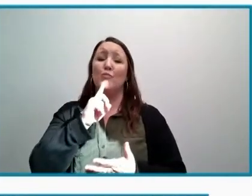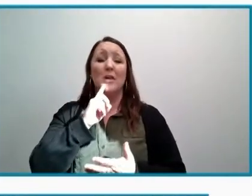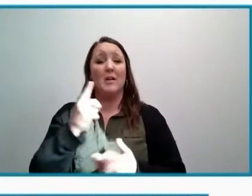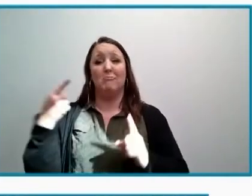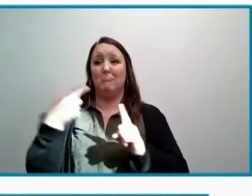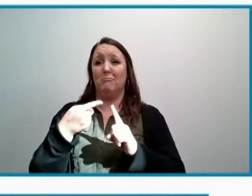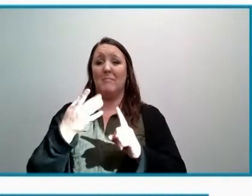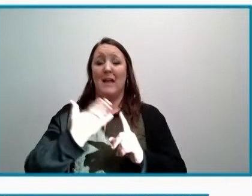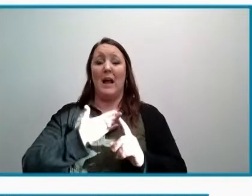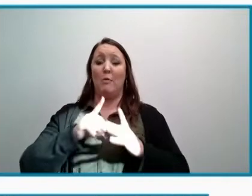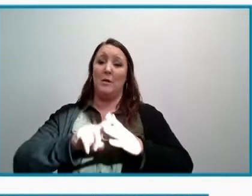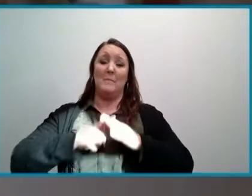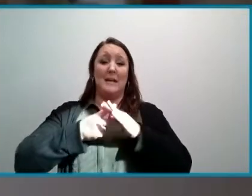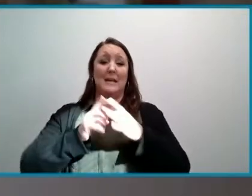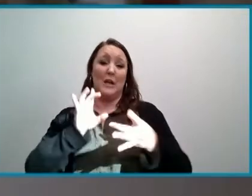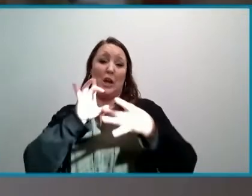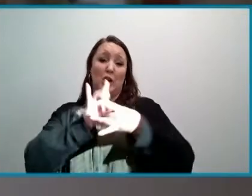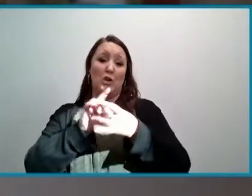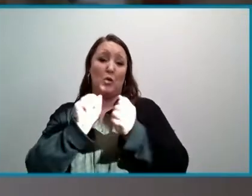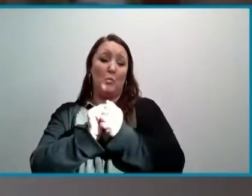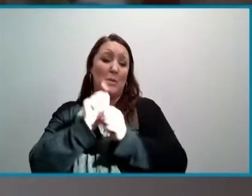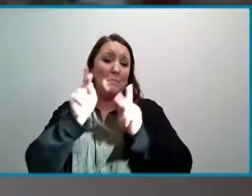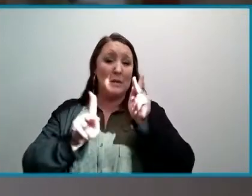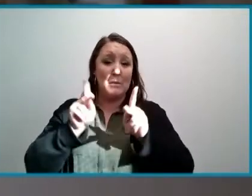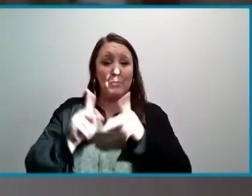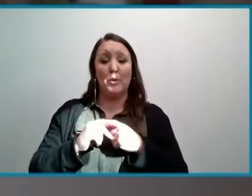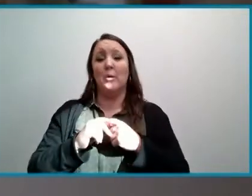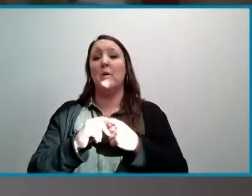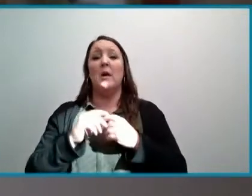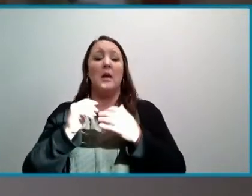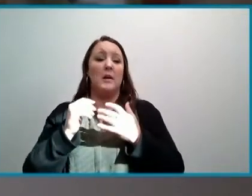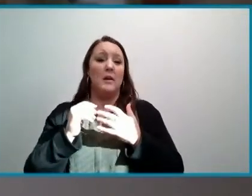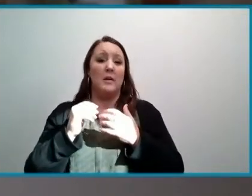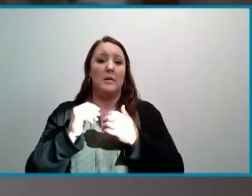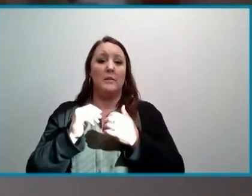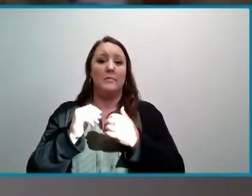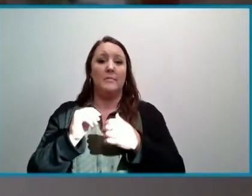to these folks and the way that our department approaches